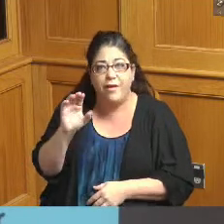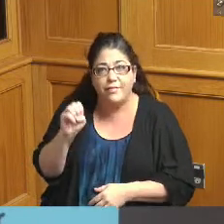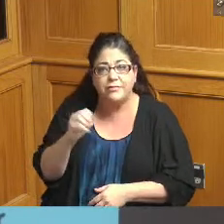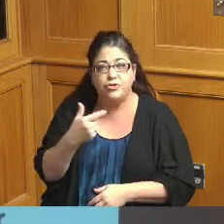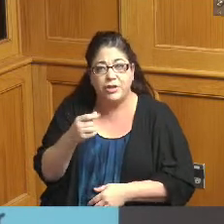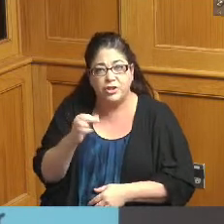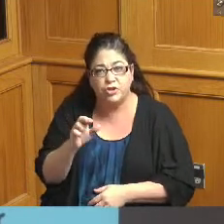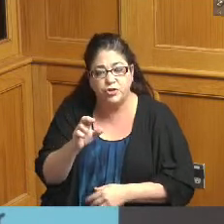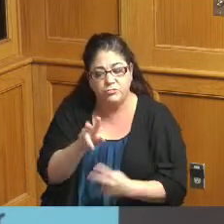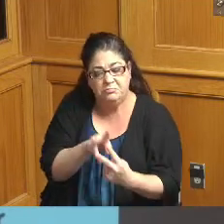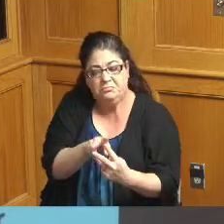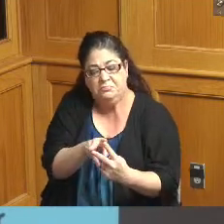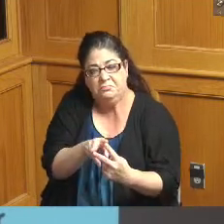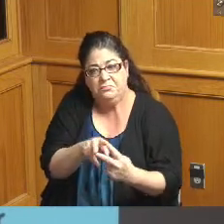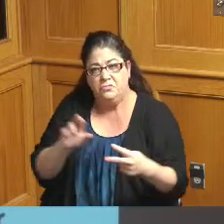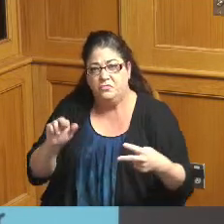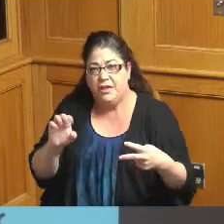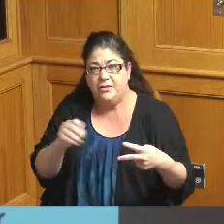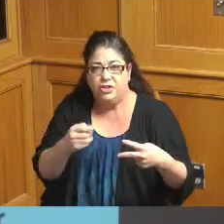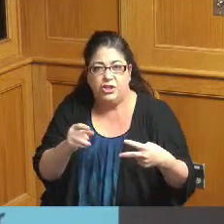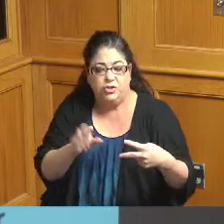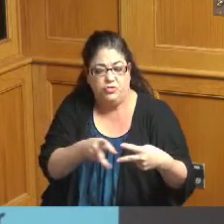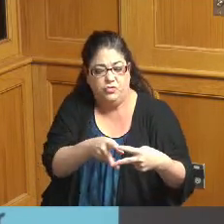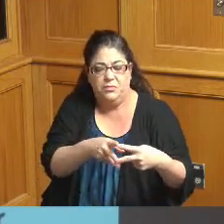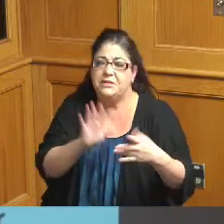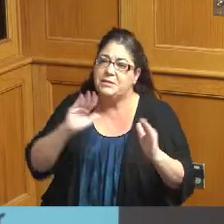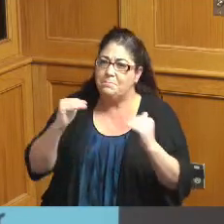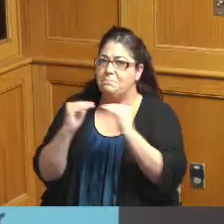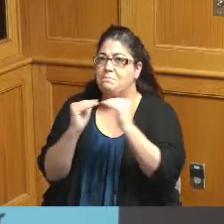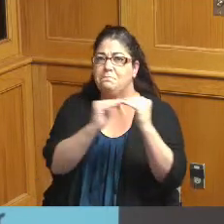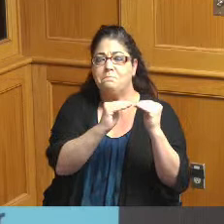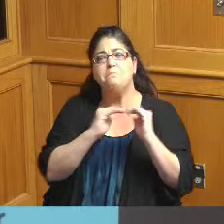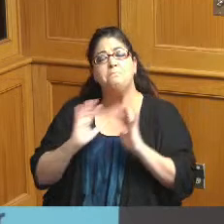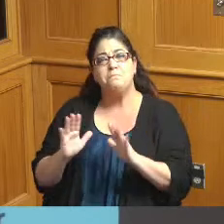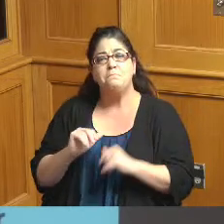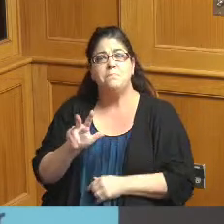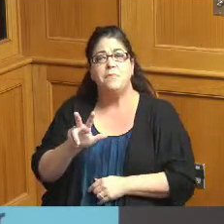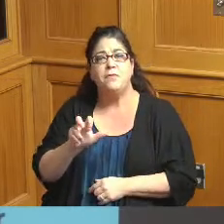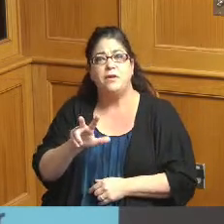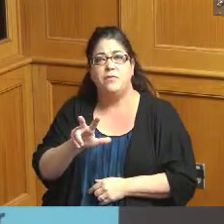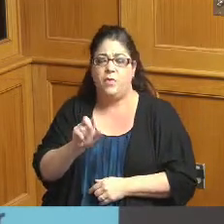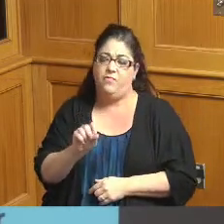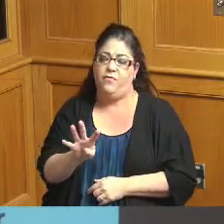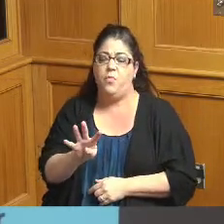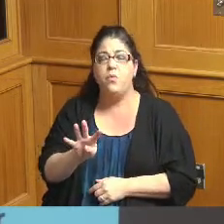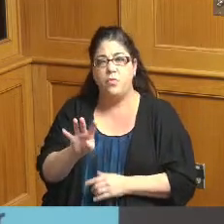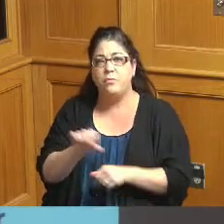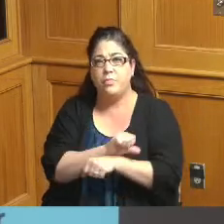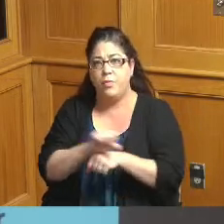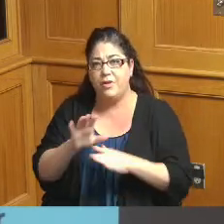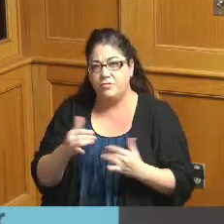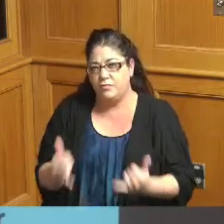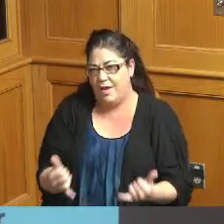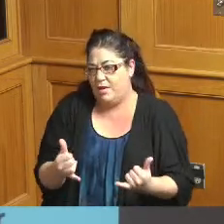gender we have a pretty equally divided Workforce totaling 304 employees right as of this report